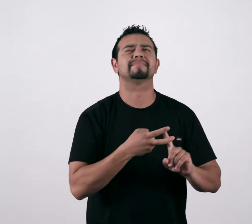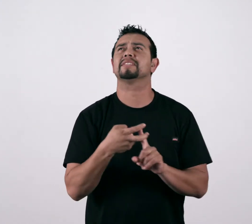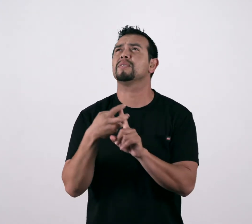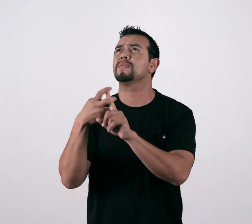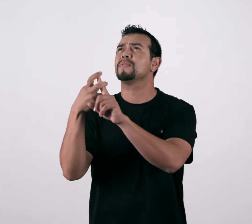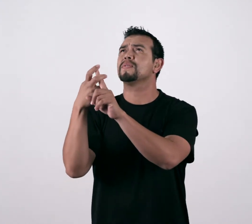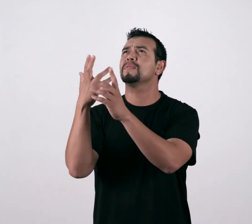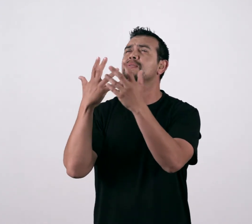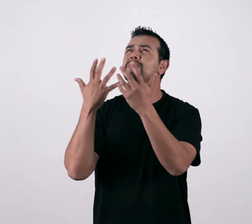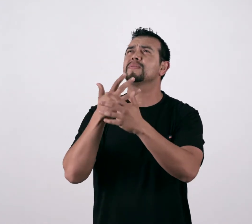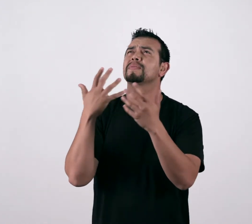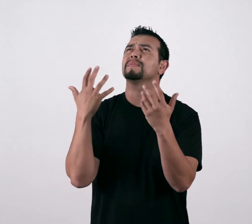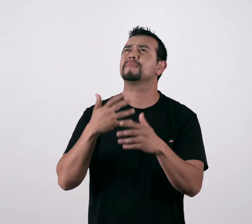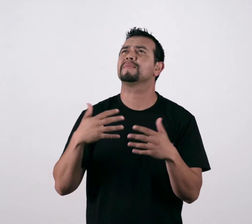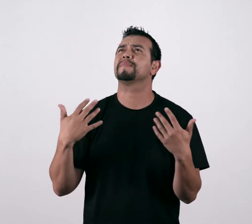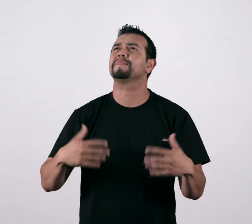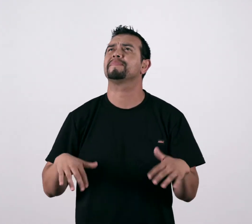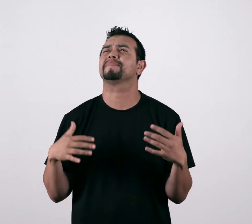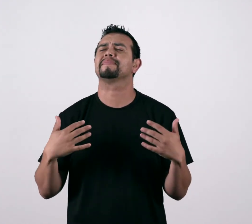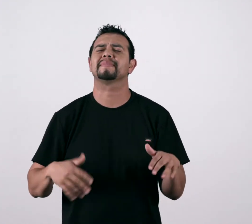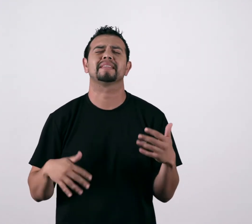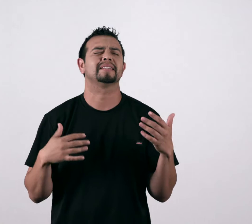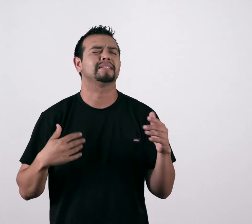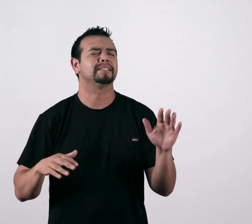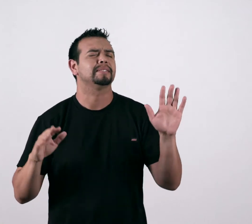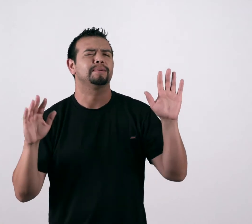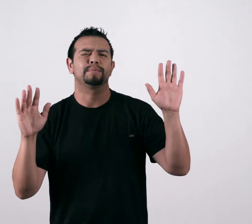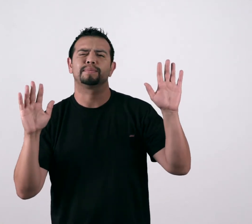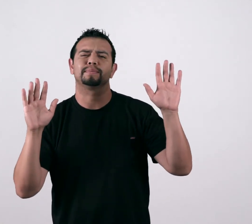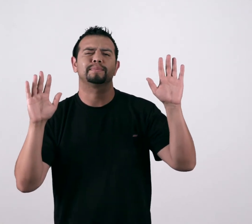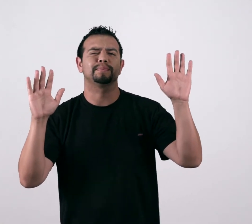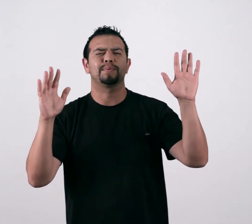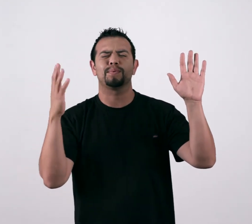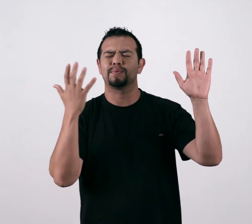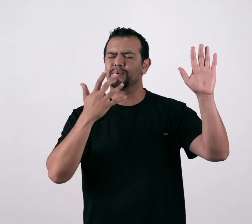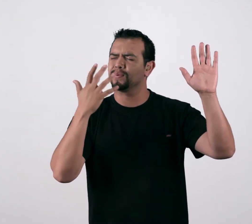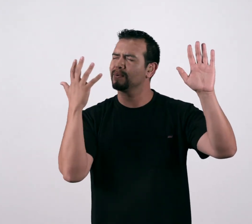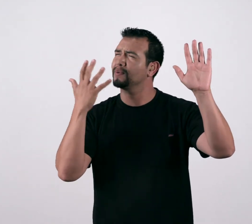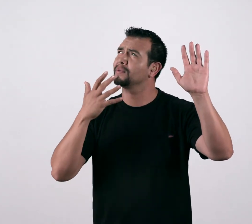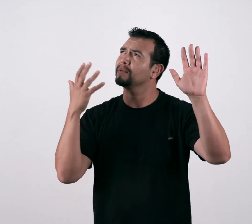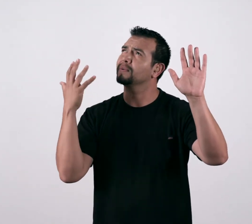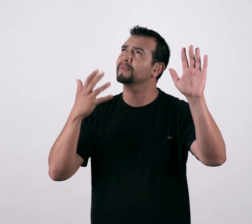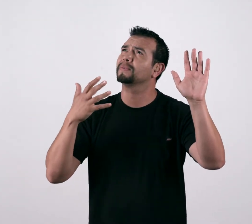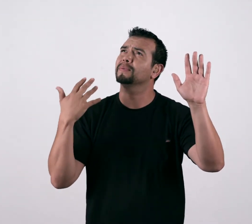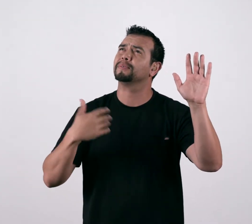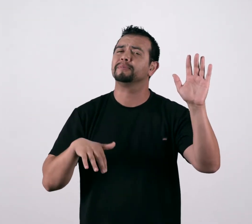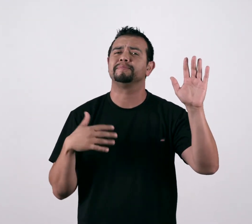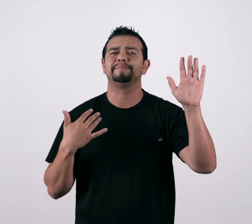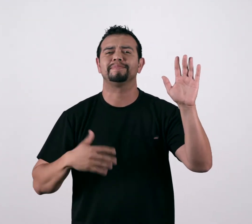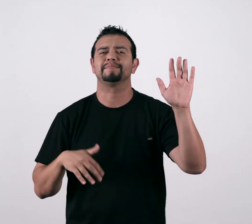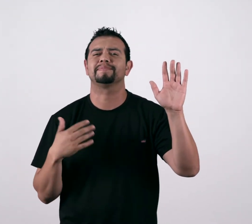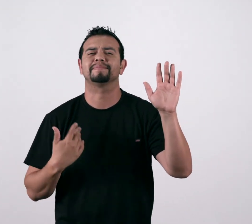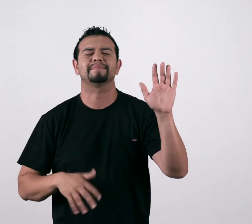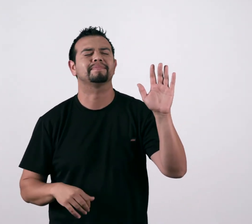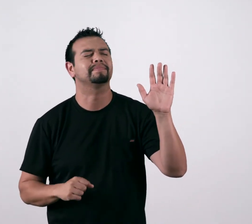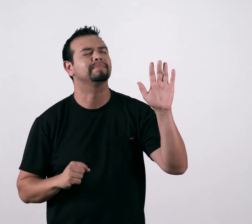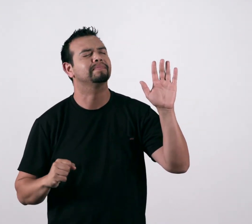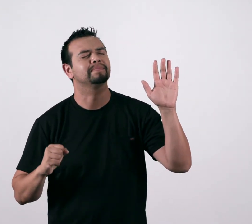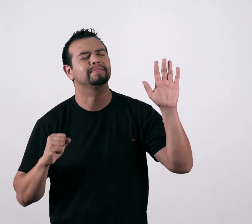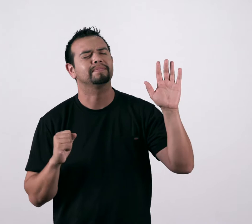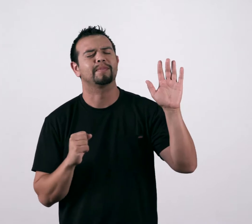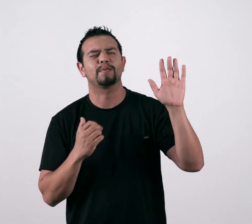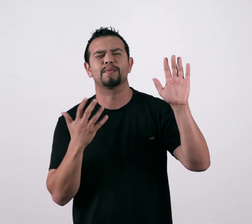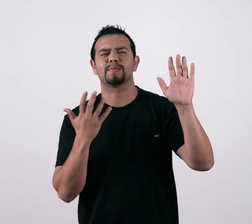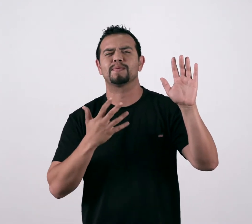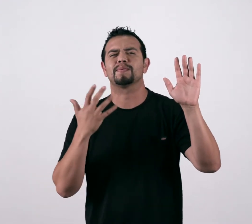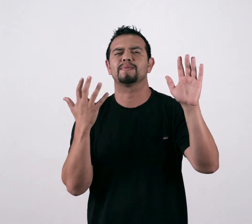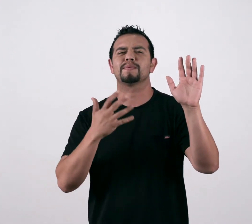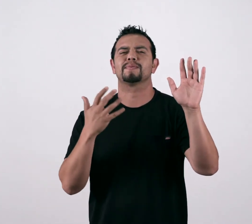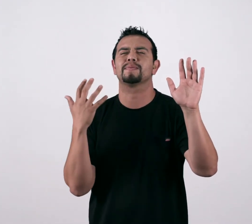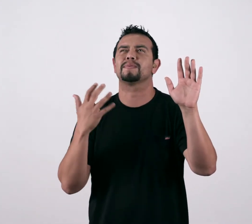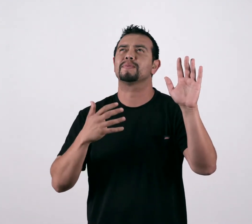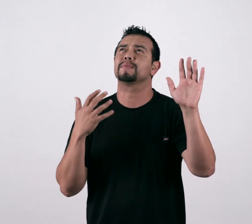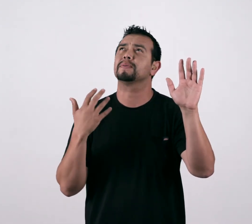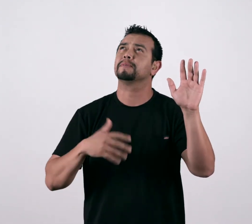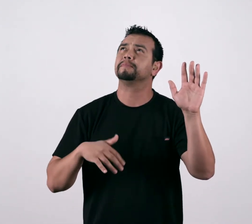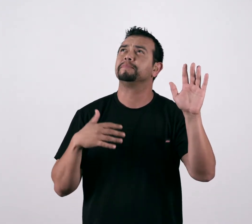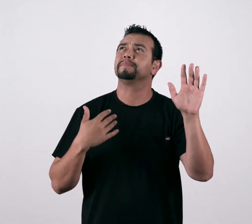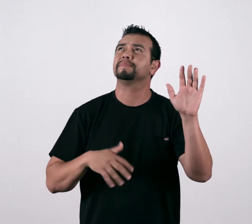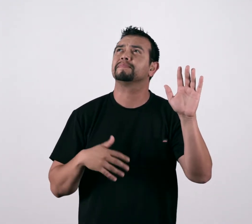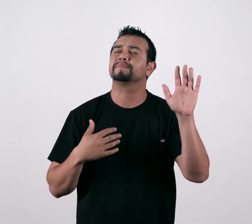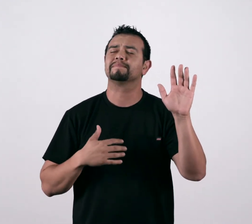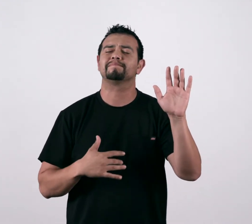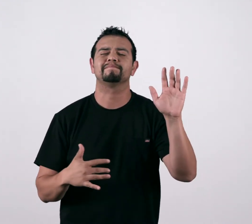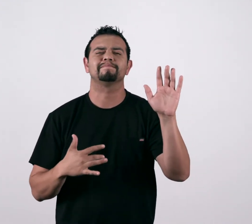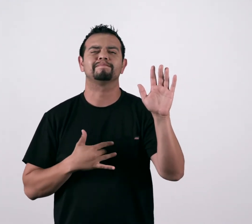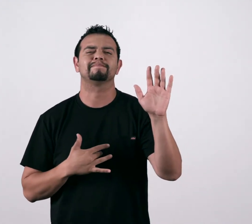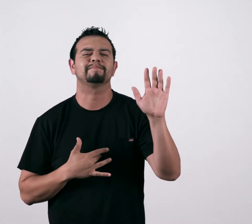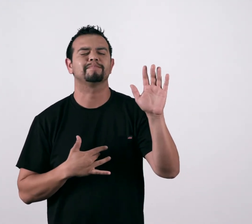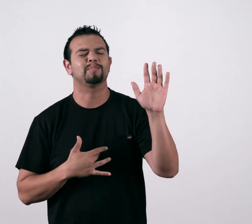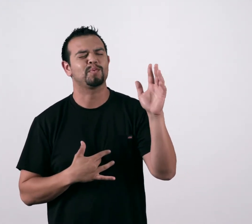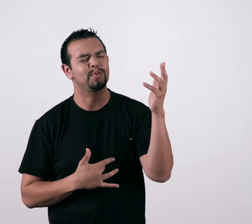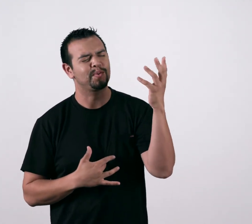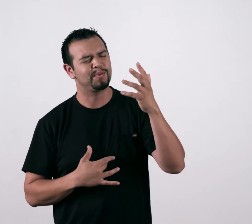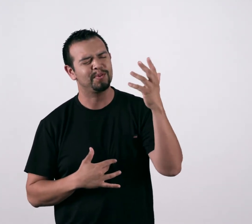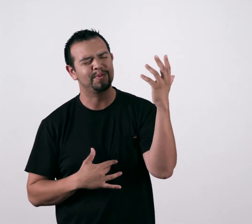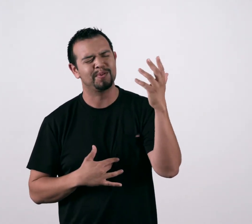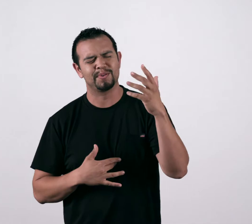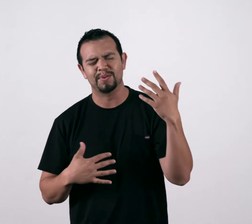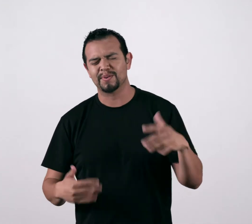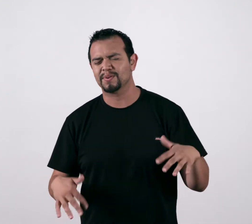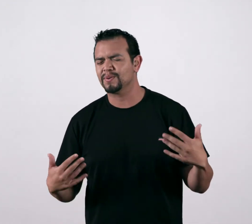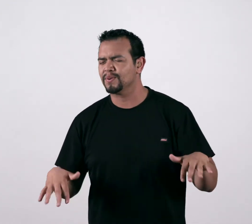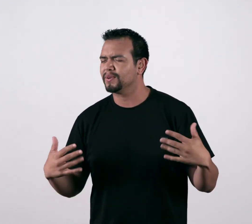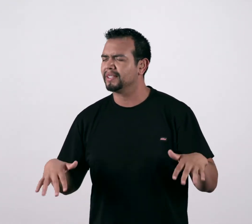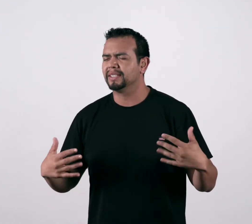Ohhh